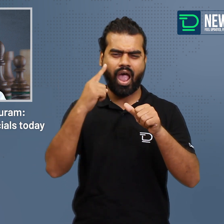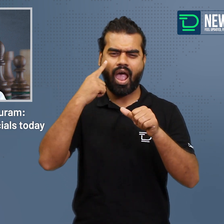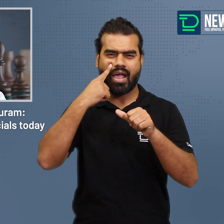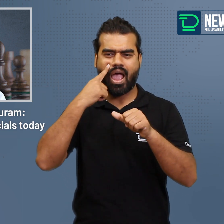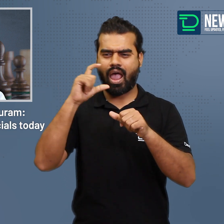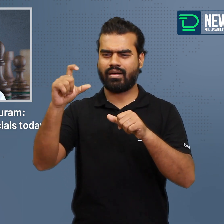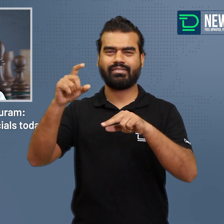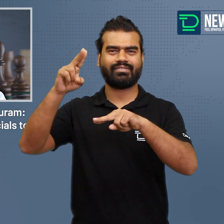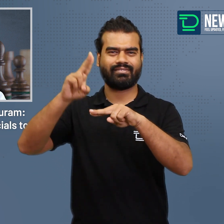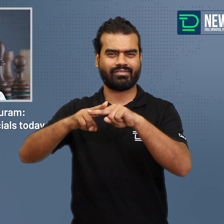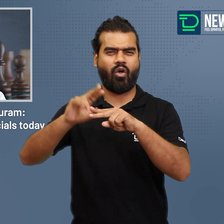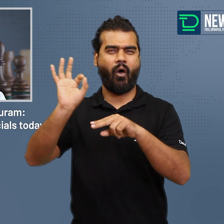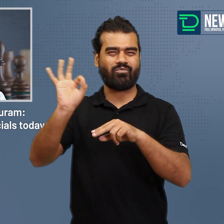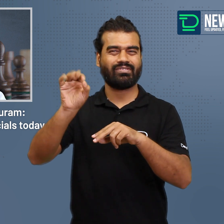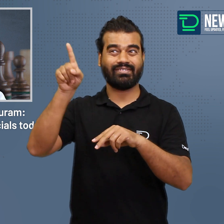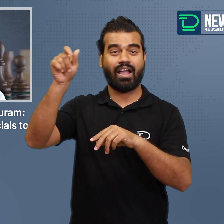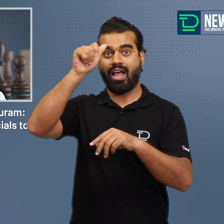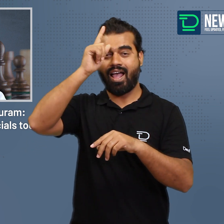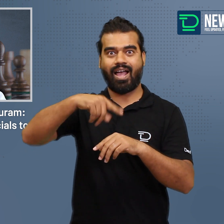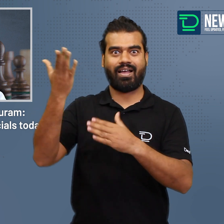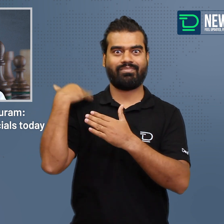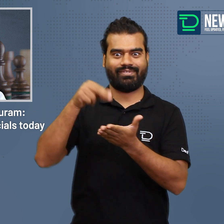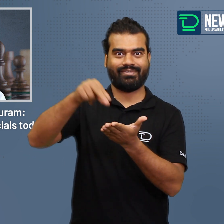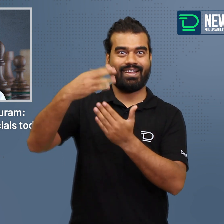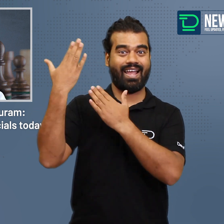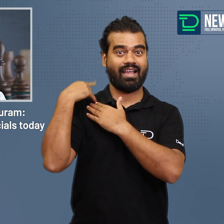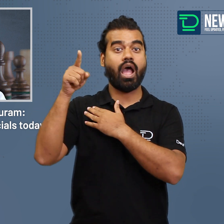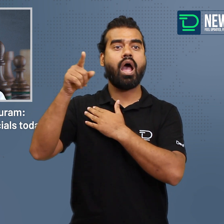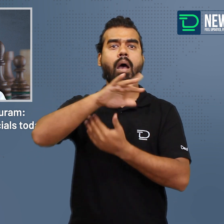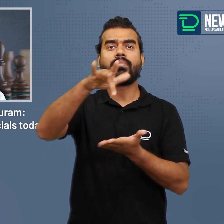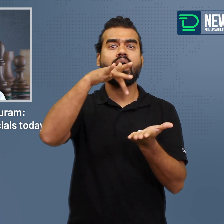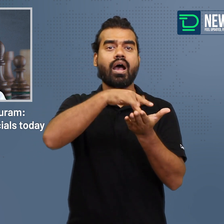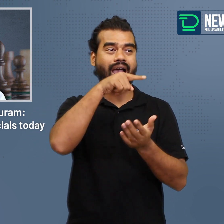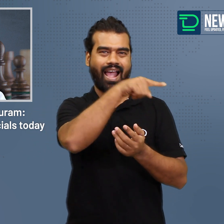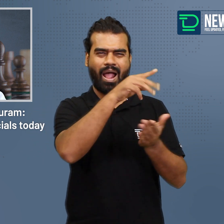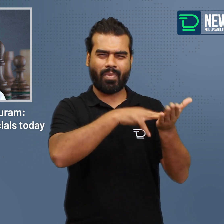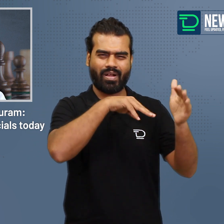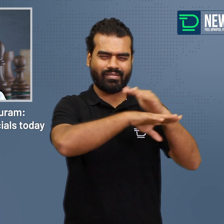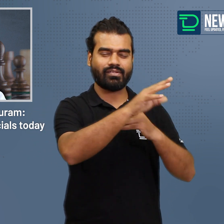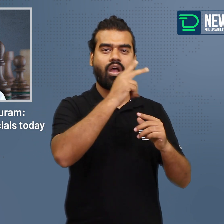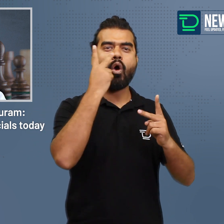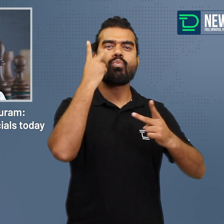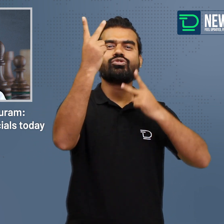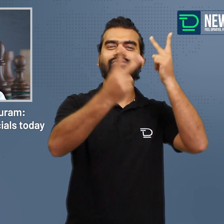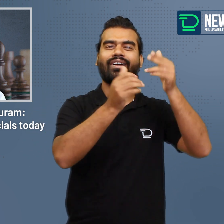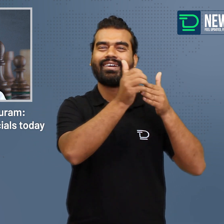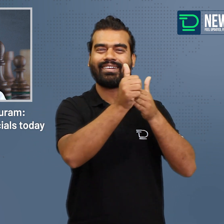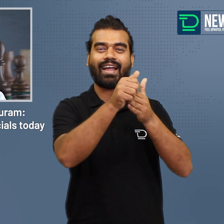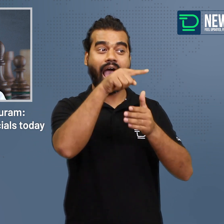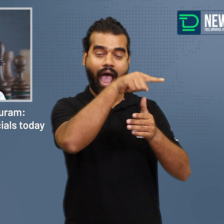The All-India Chess Federation office is actively functioning at the Mamallapuram